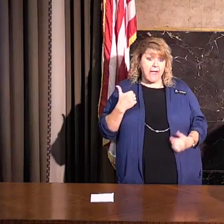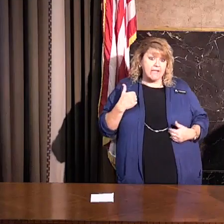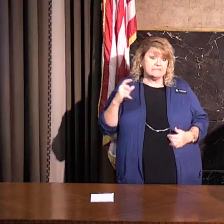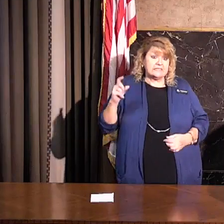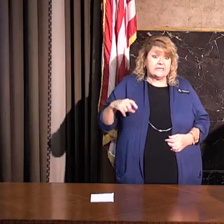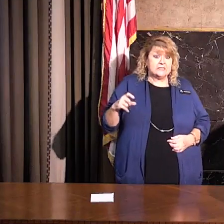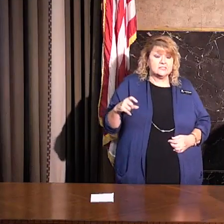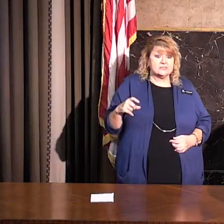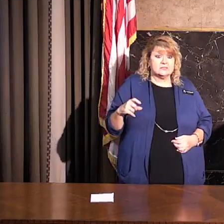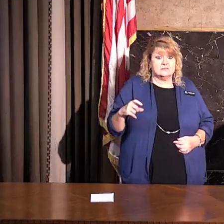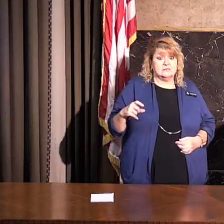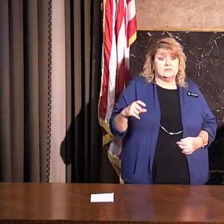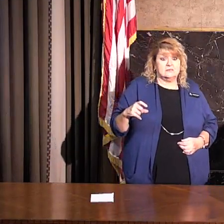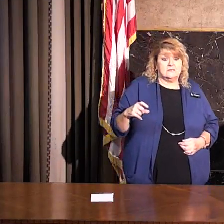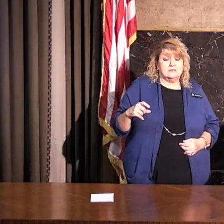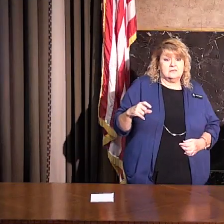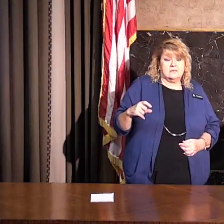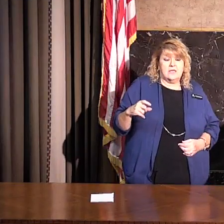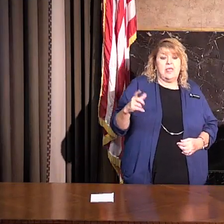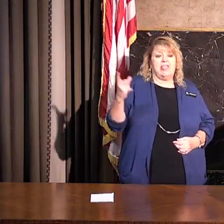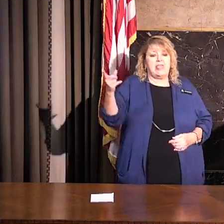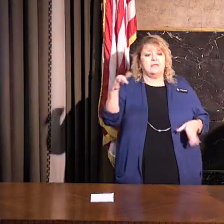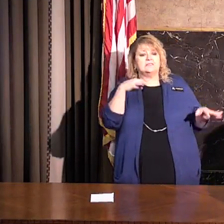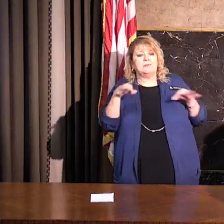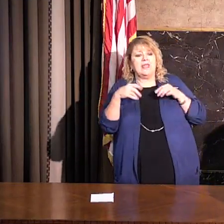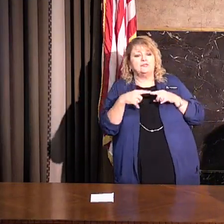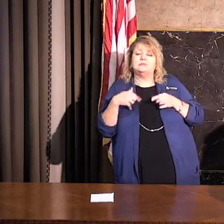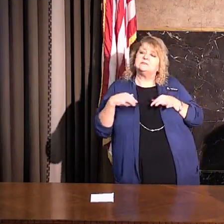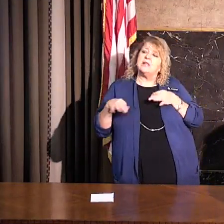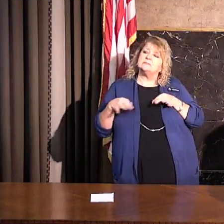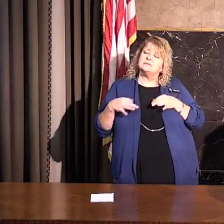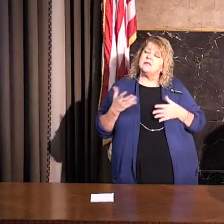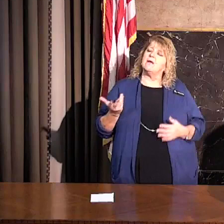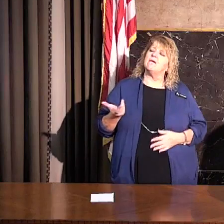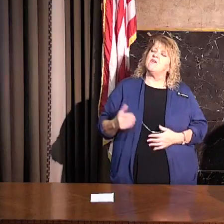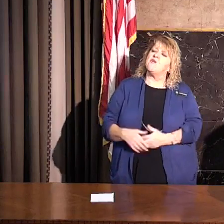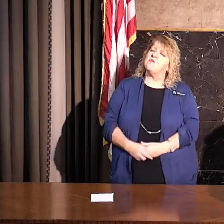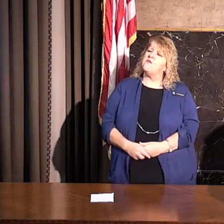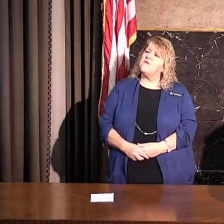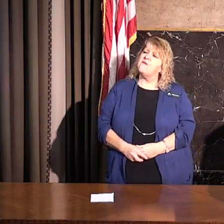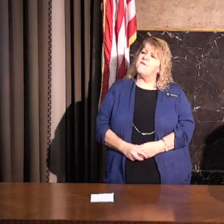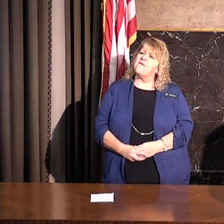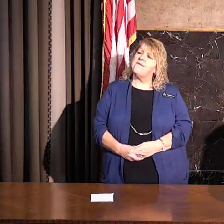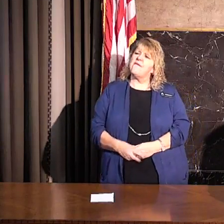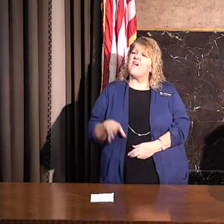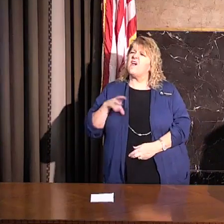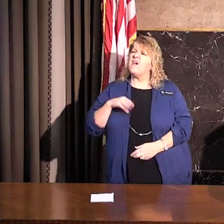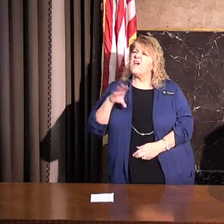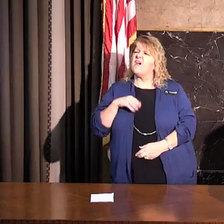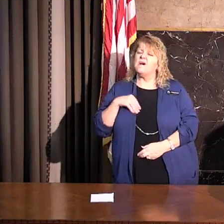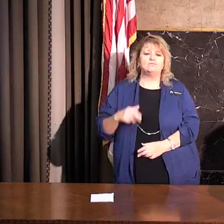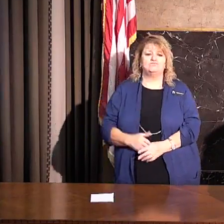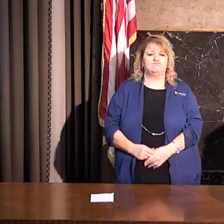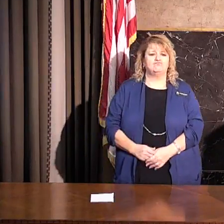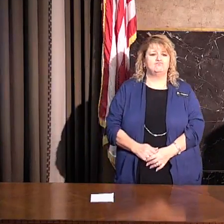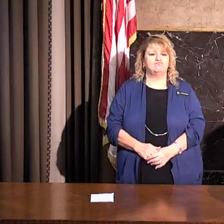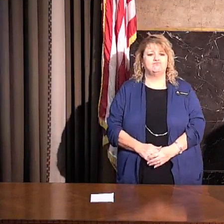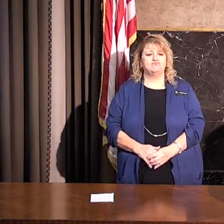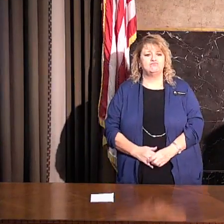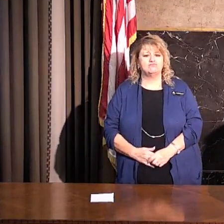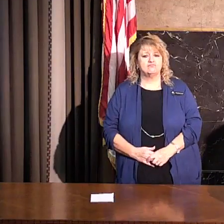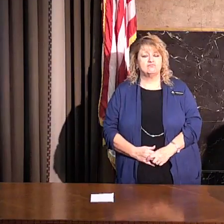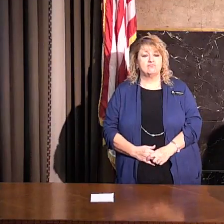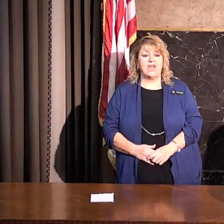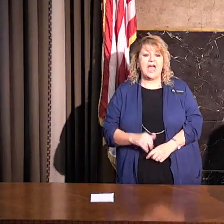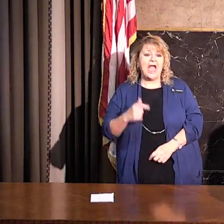and and uh I get explanations